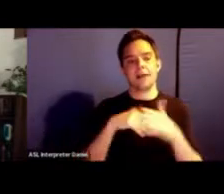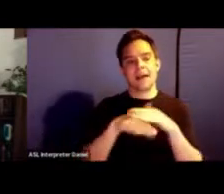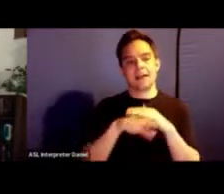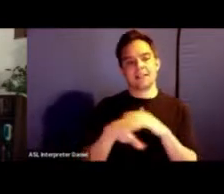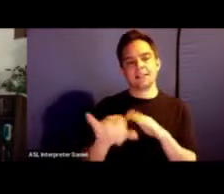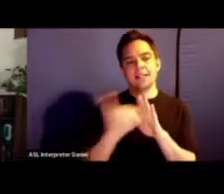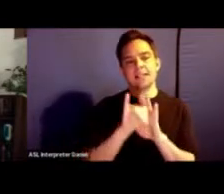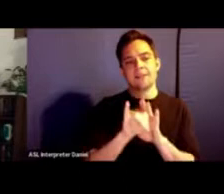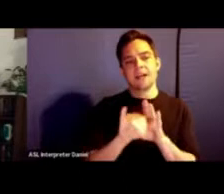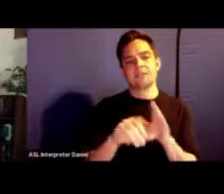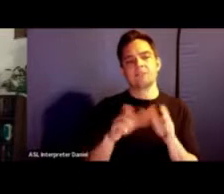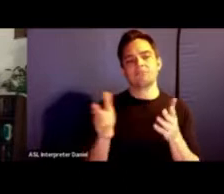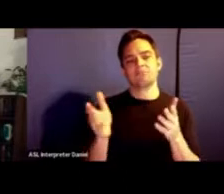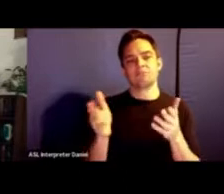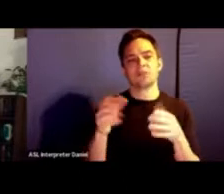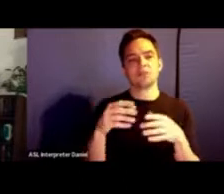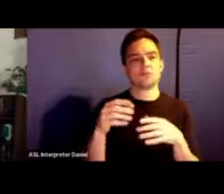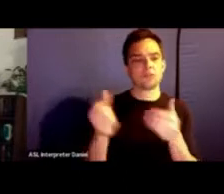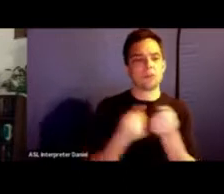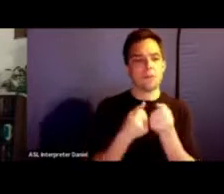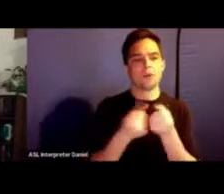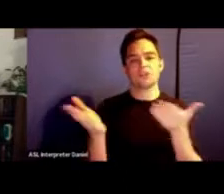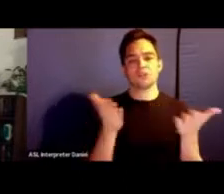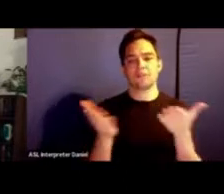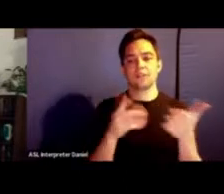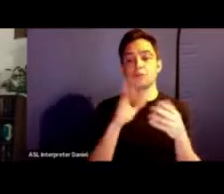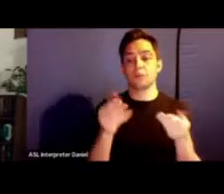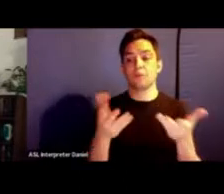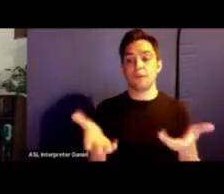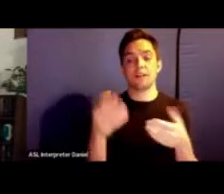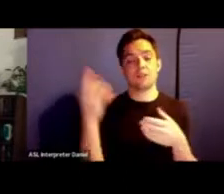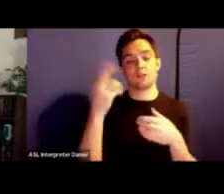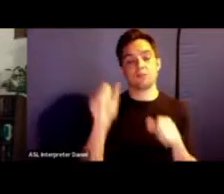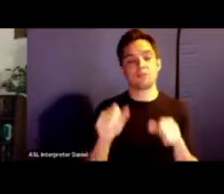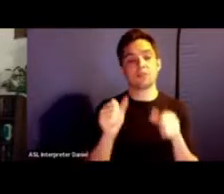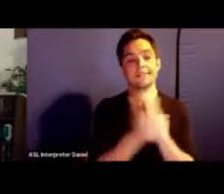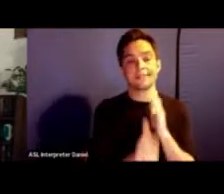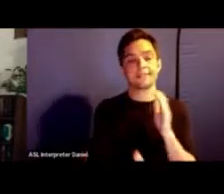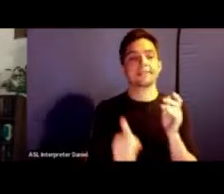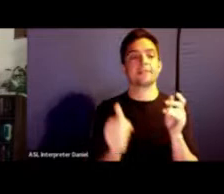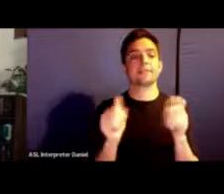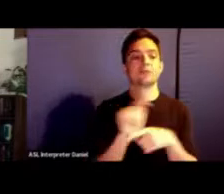sports and services, and really provide practical skills training to independently direct